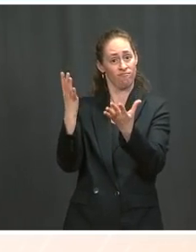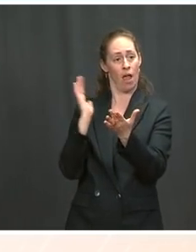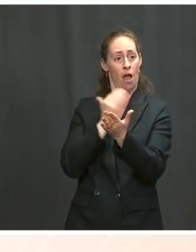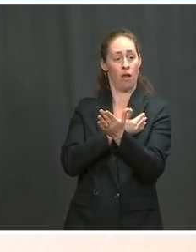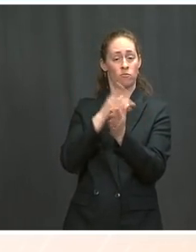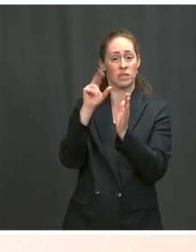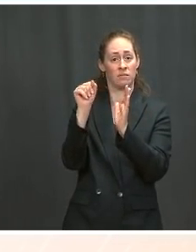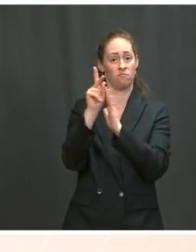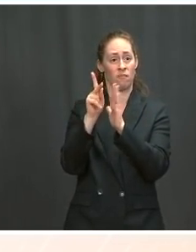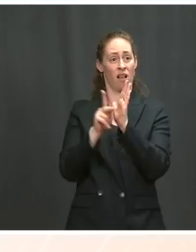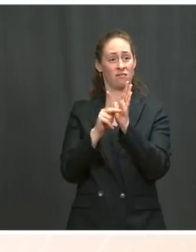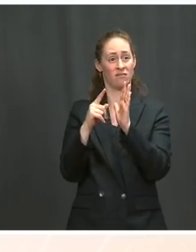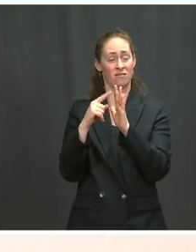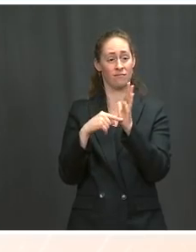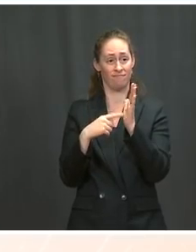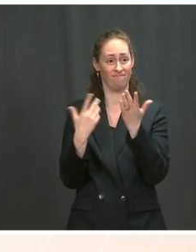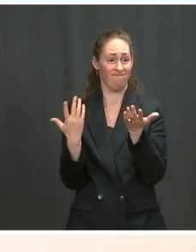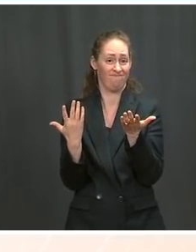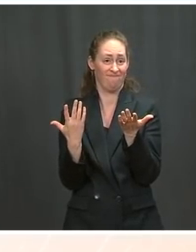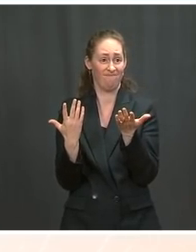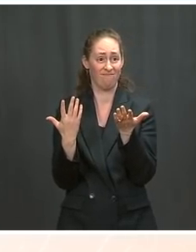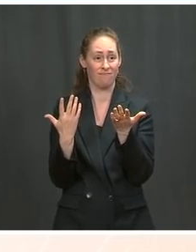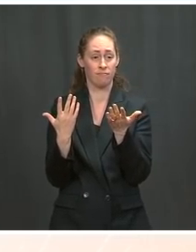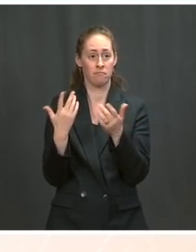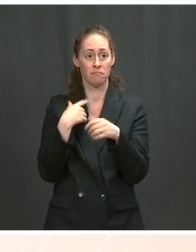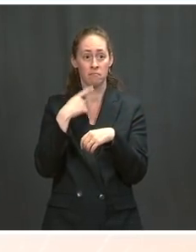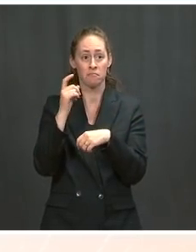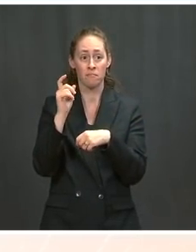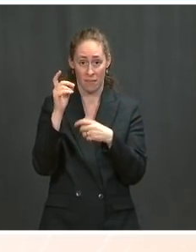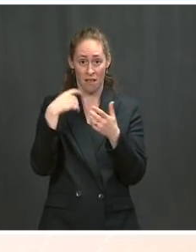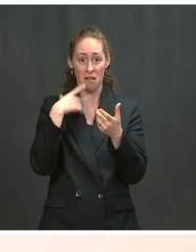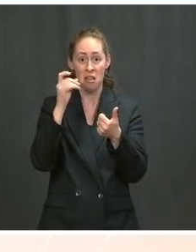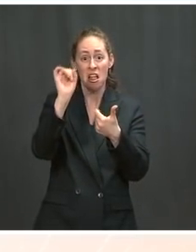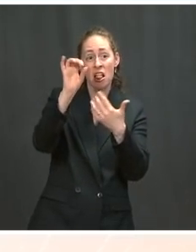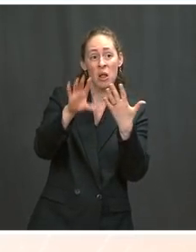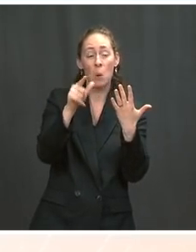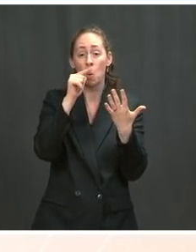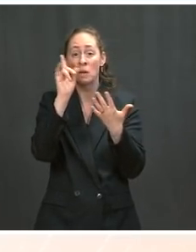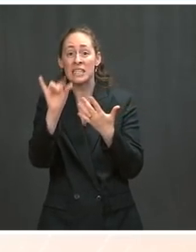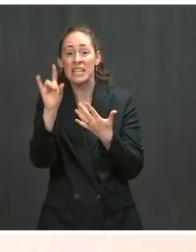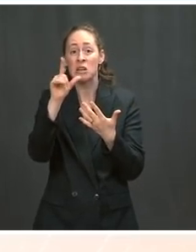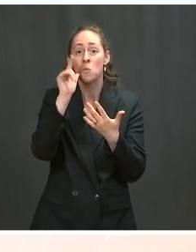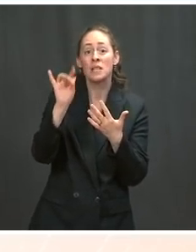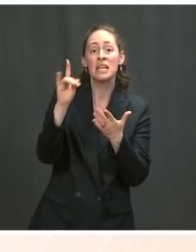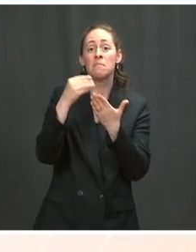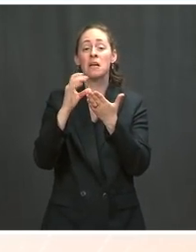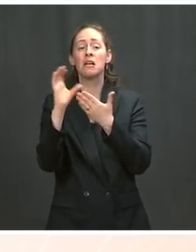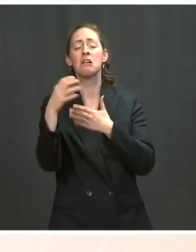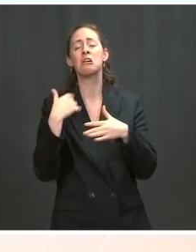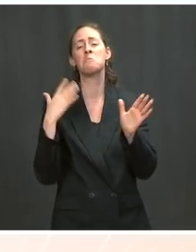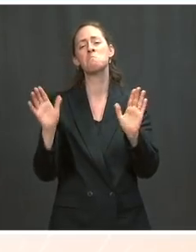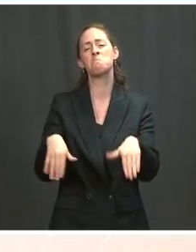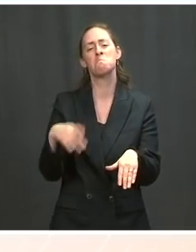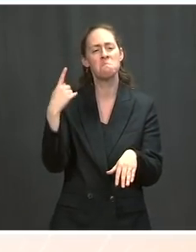to call out companies in that manner at this point in time. Go ahead. The Press: Thanks, Jen.